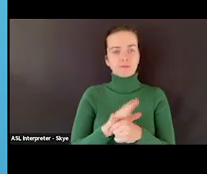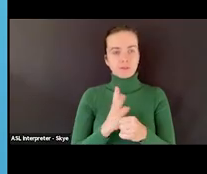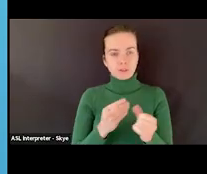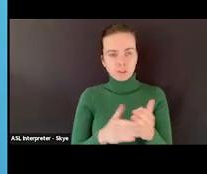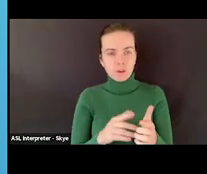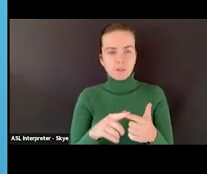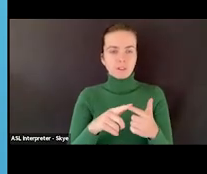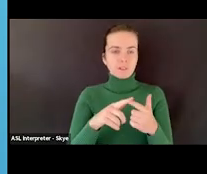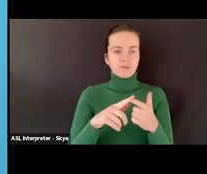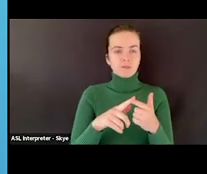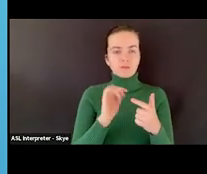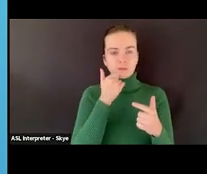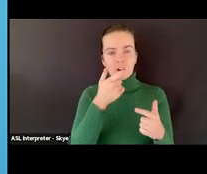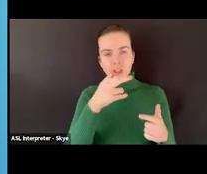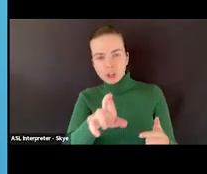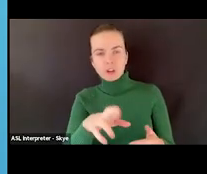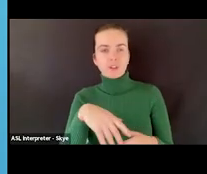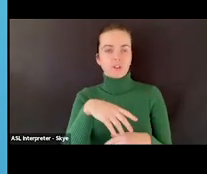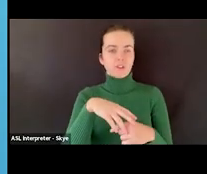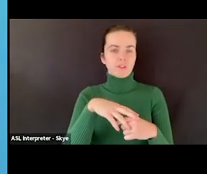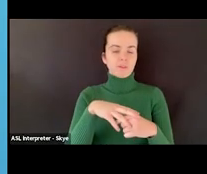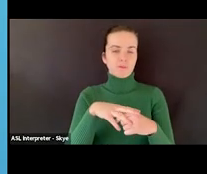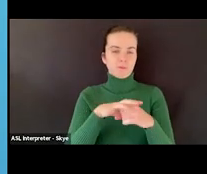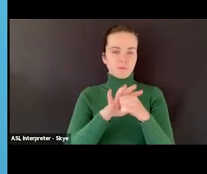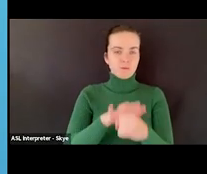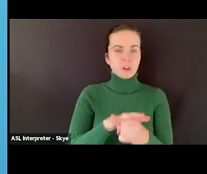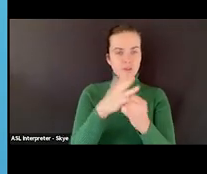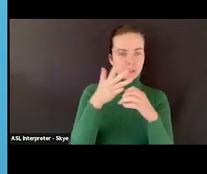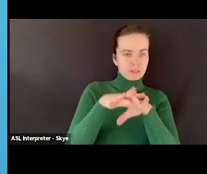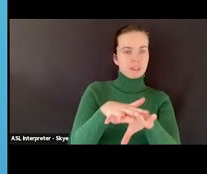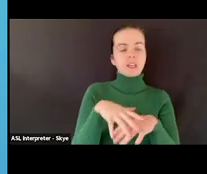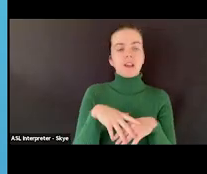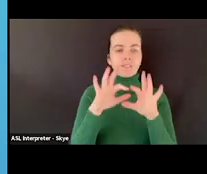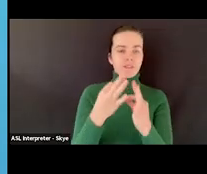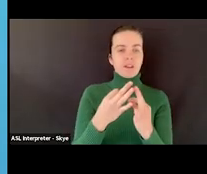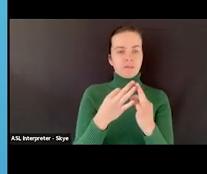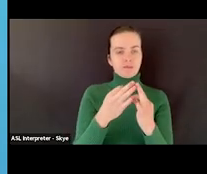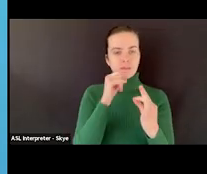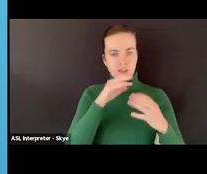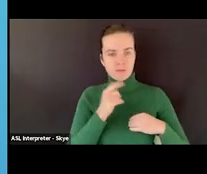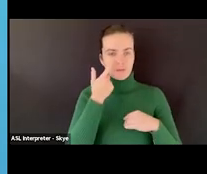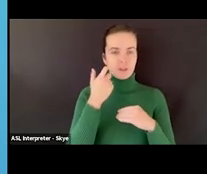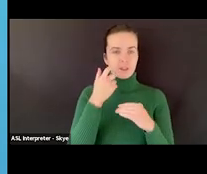misgendering, pressure to assimilate, family rejection because of appearance or orientation,